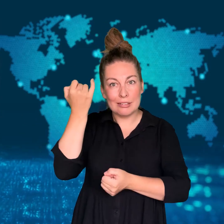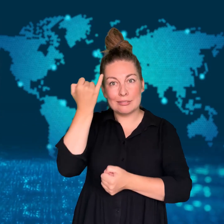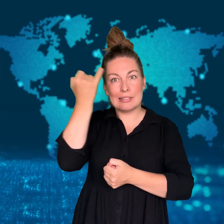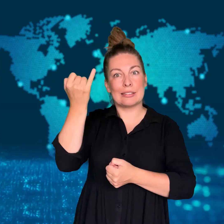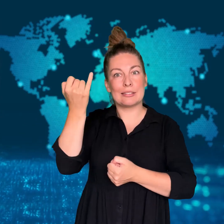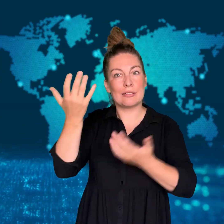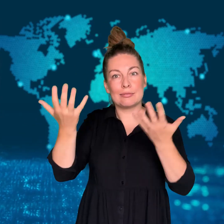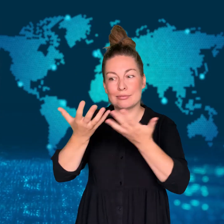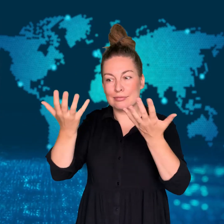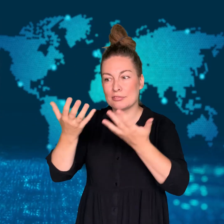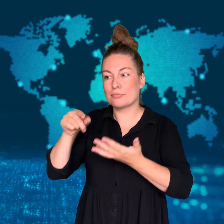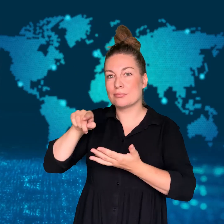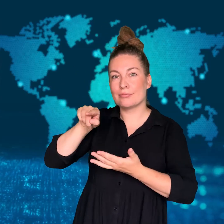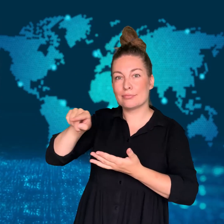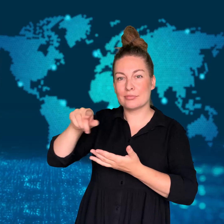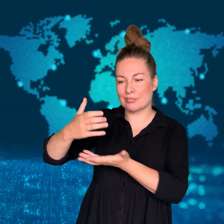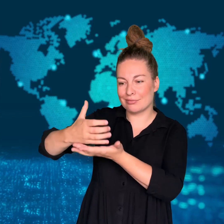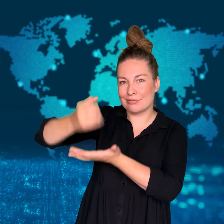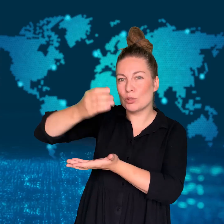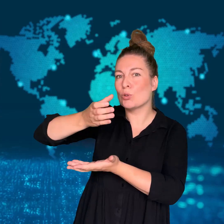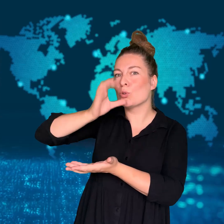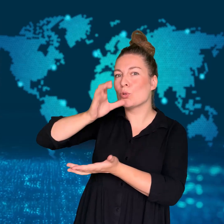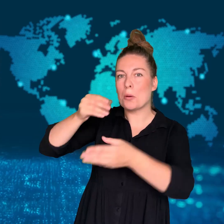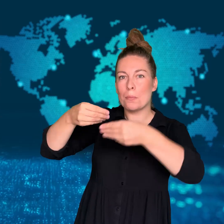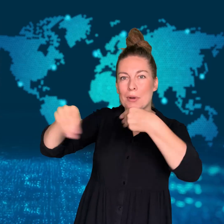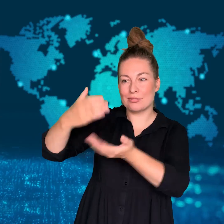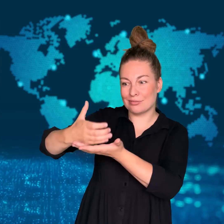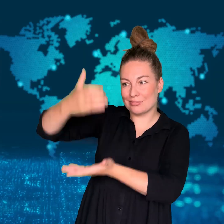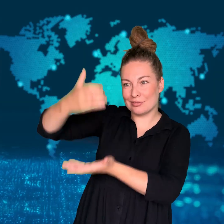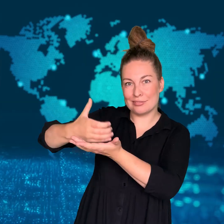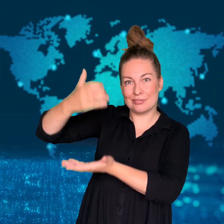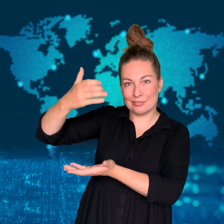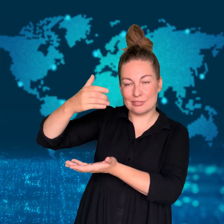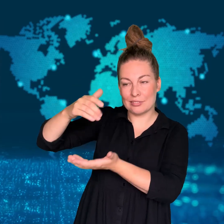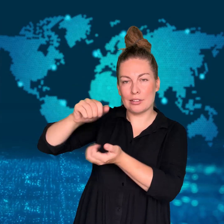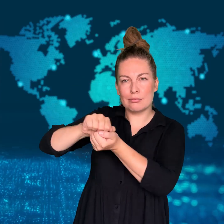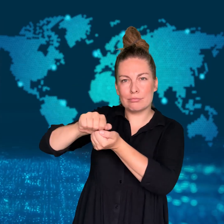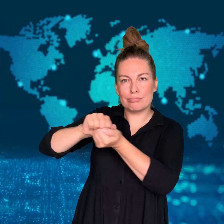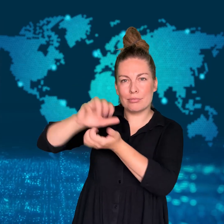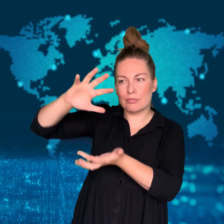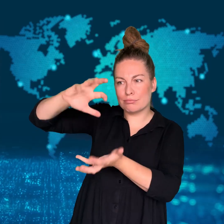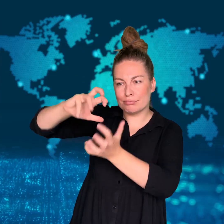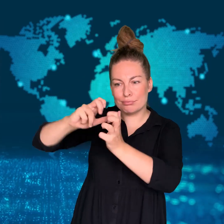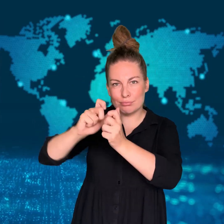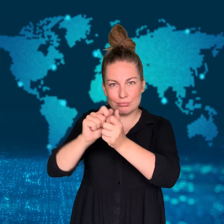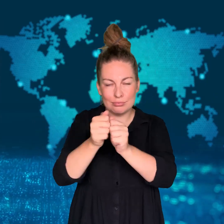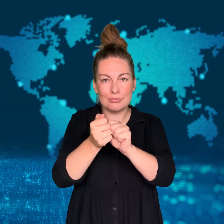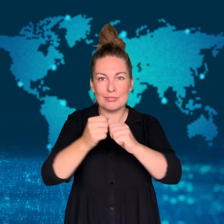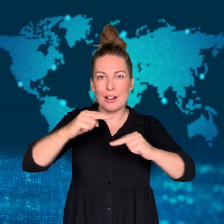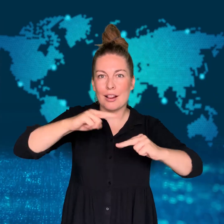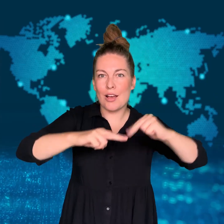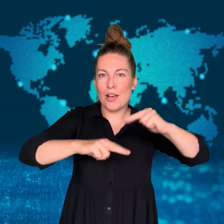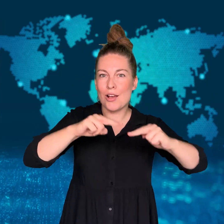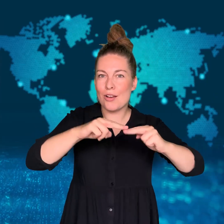Denmark's Lego had been experimenting with making